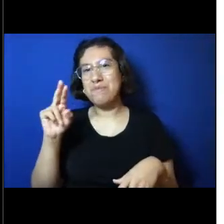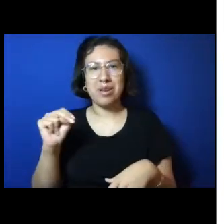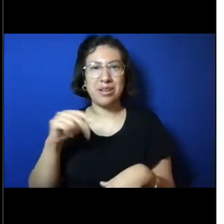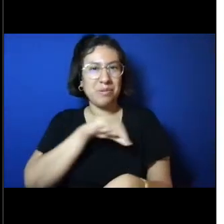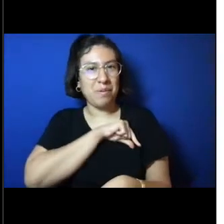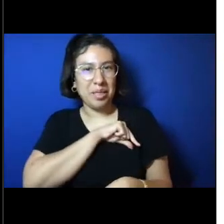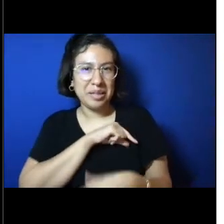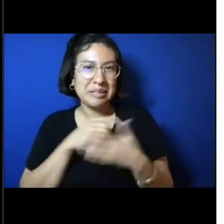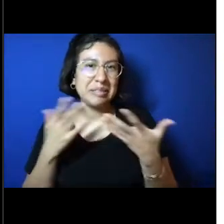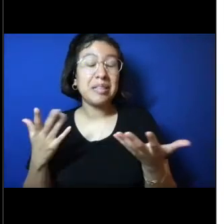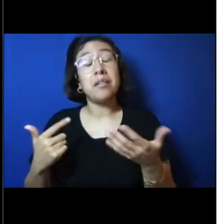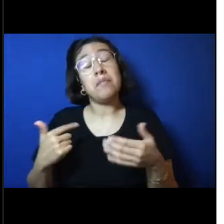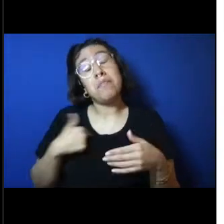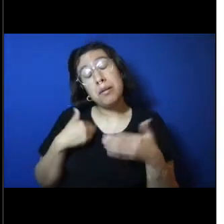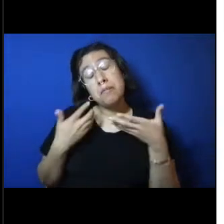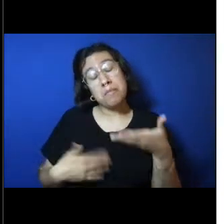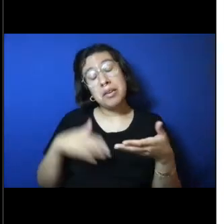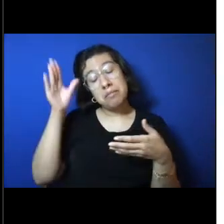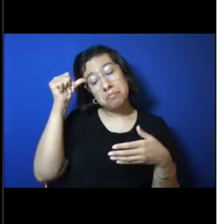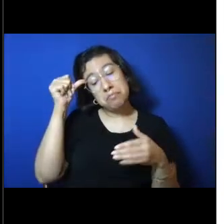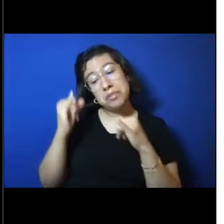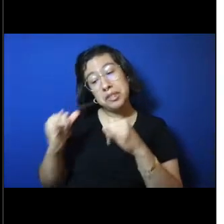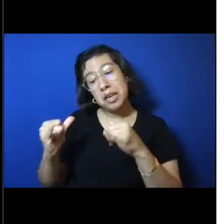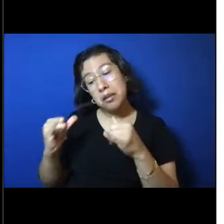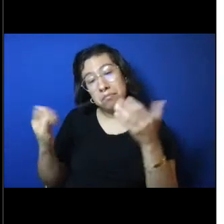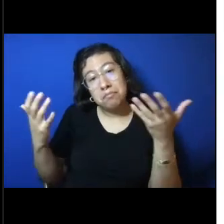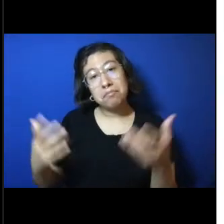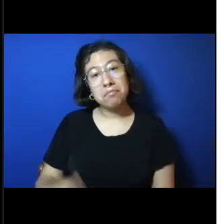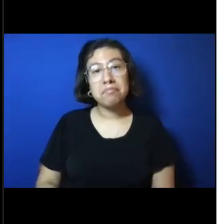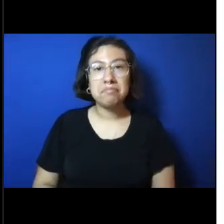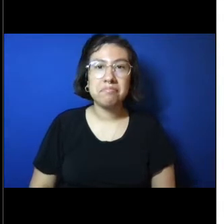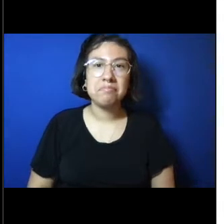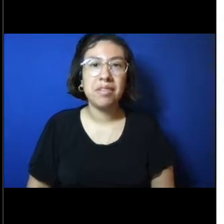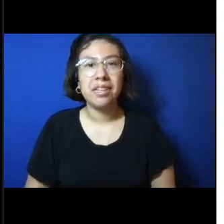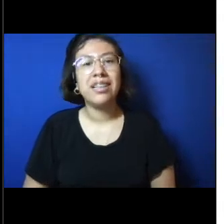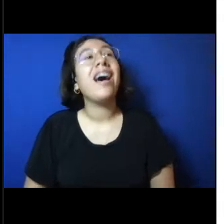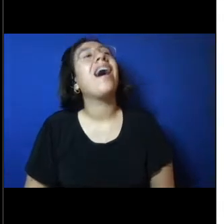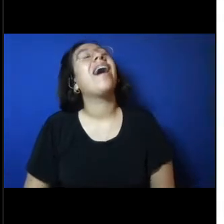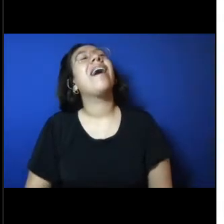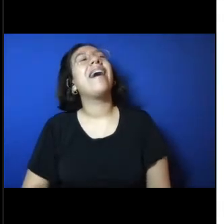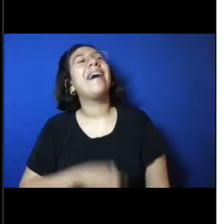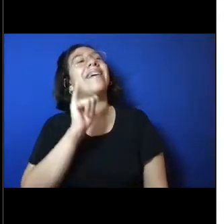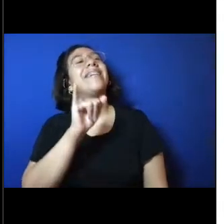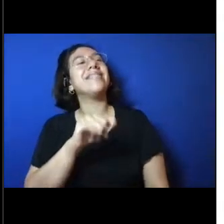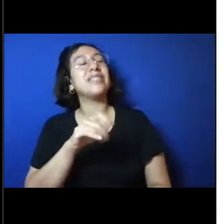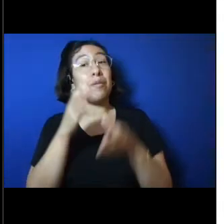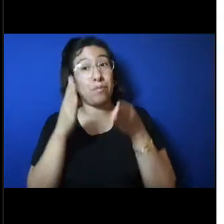Maybe I just see myself in loggerheads a bit too much. [Grace] So next time when your parents or the person you live with says you're being stubborn,